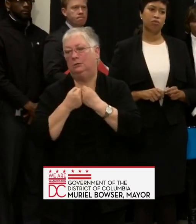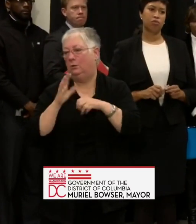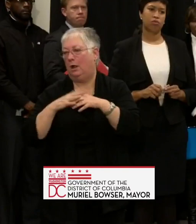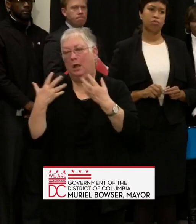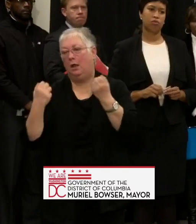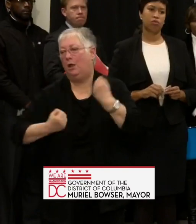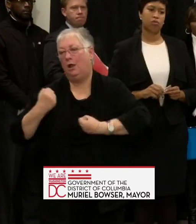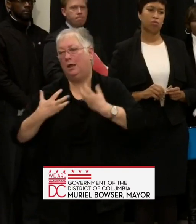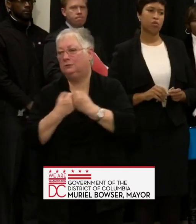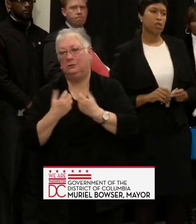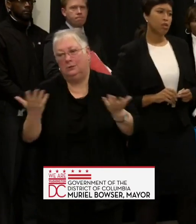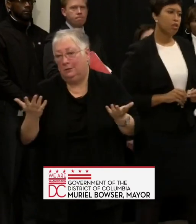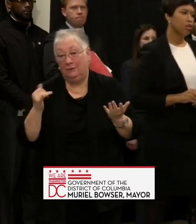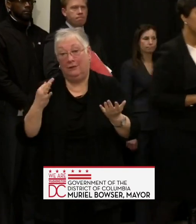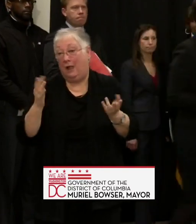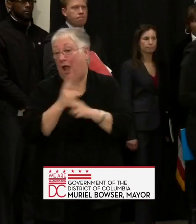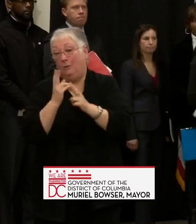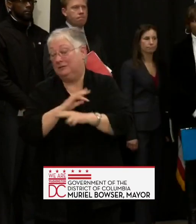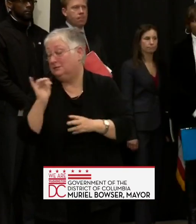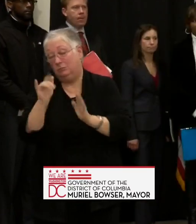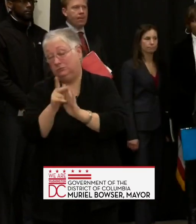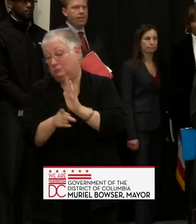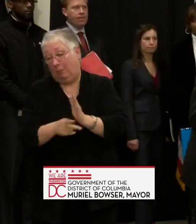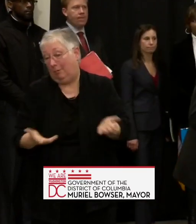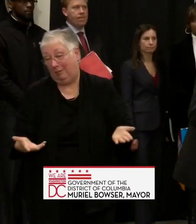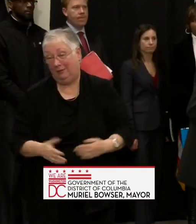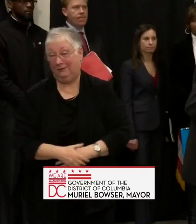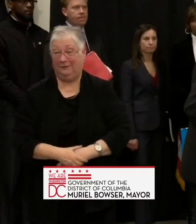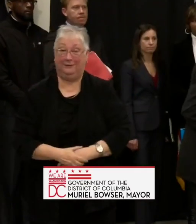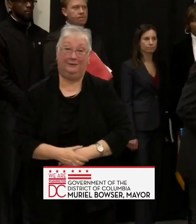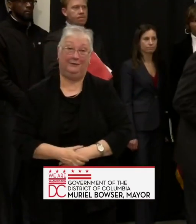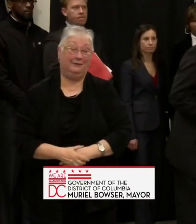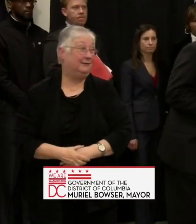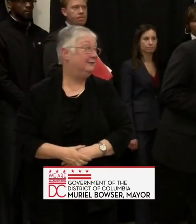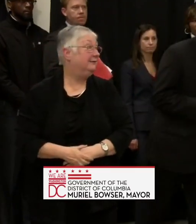WILL BE PREPARED AS WELL. >> MAYOR: LET ME JUST EMPHASIZE